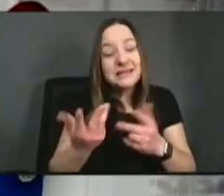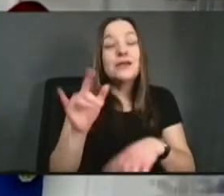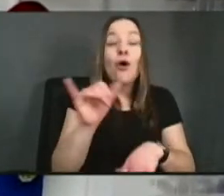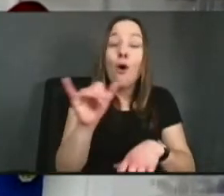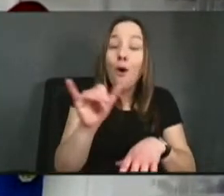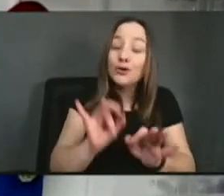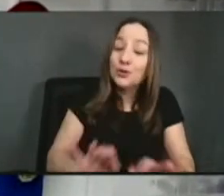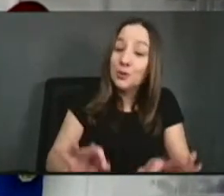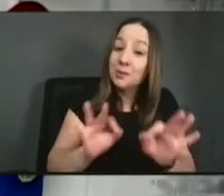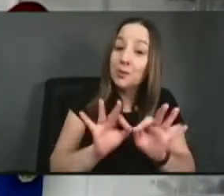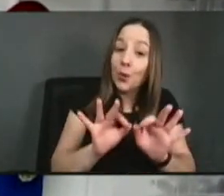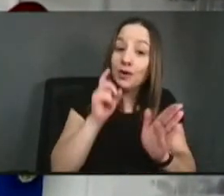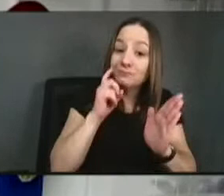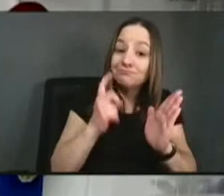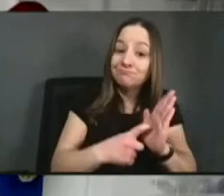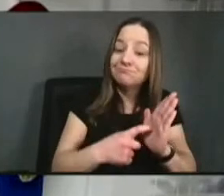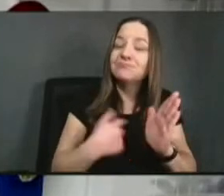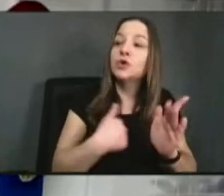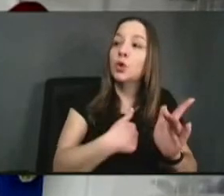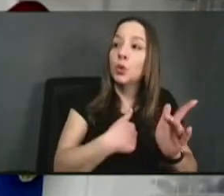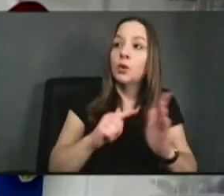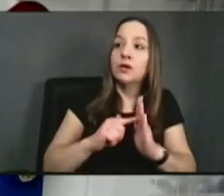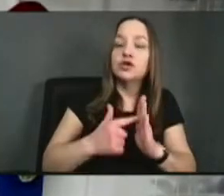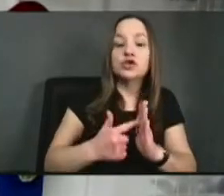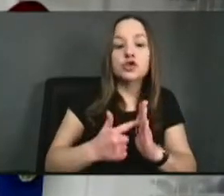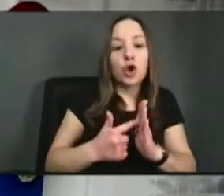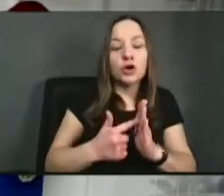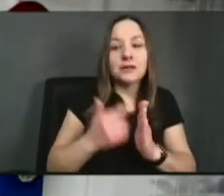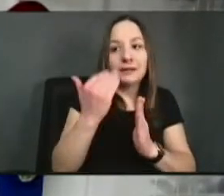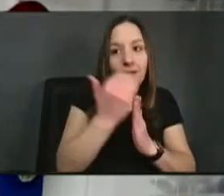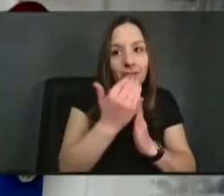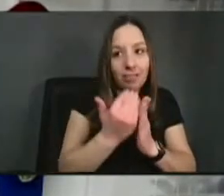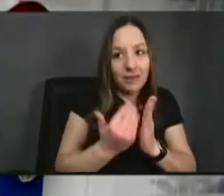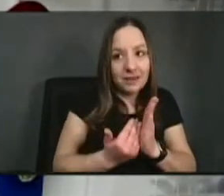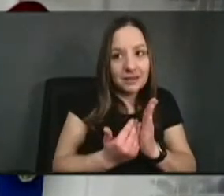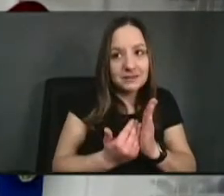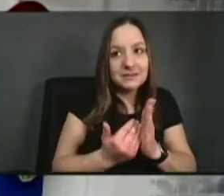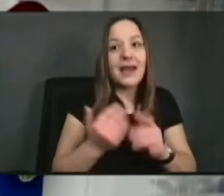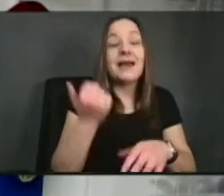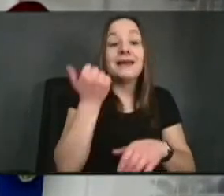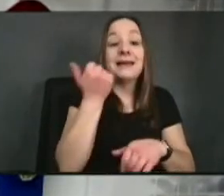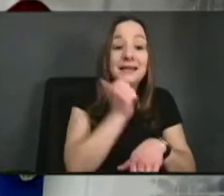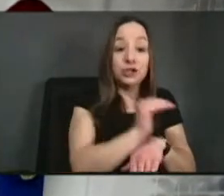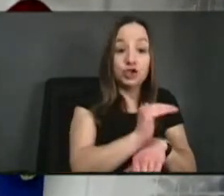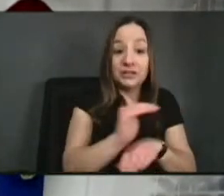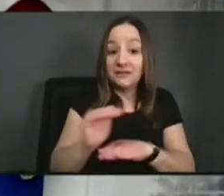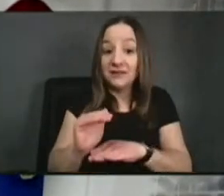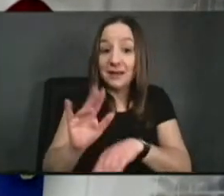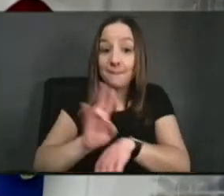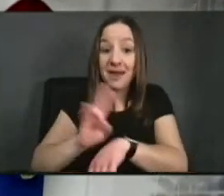days. Um The important thing, too, is that we were able to